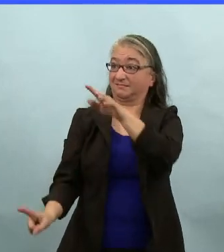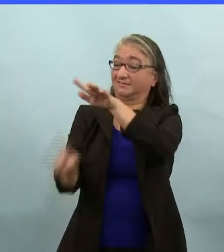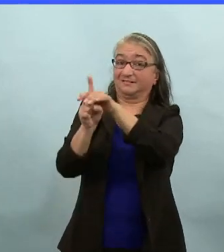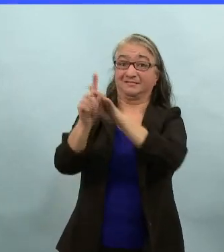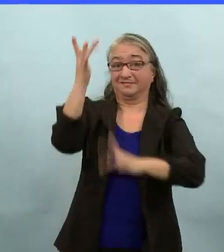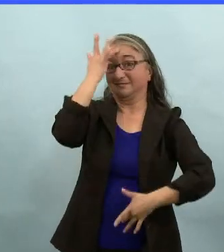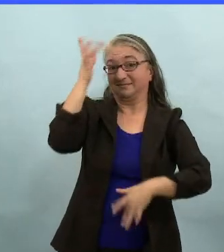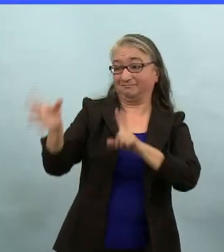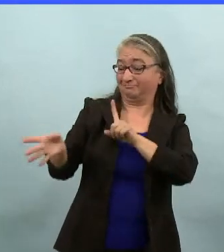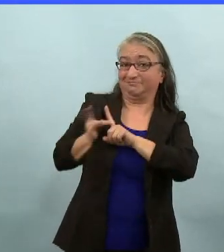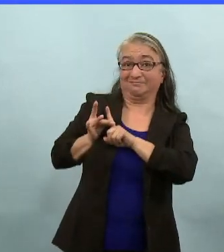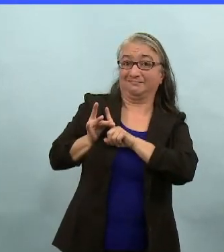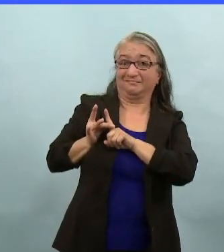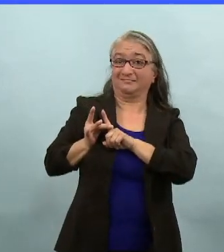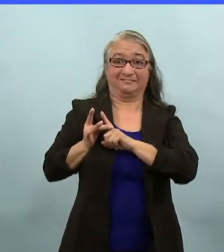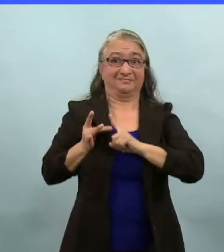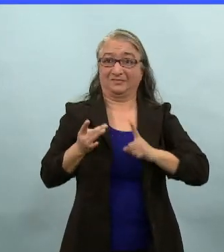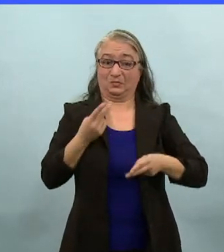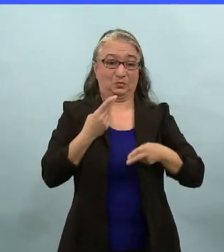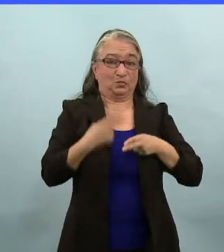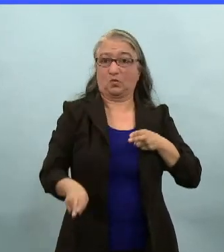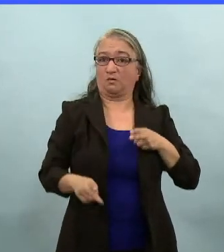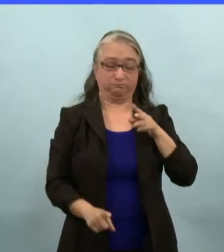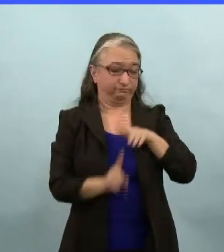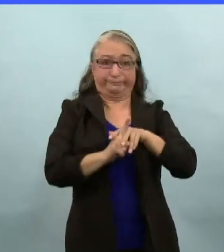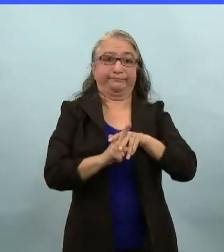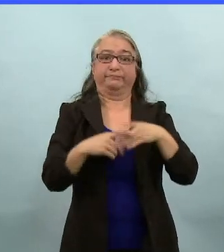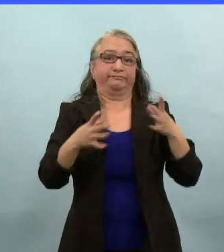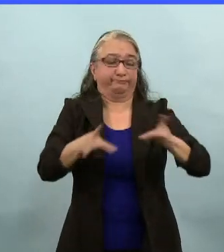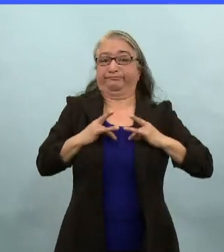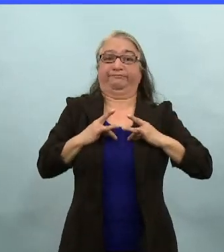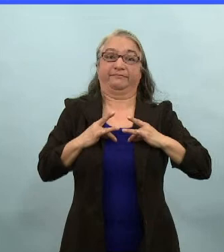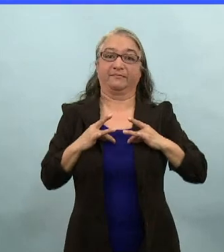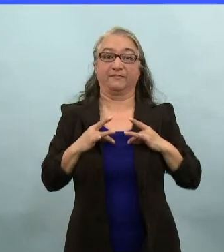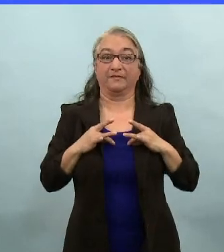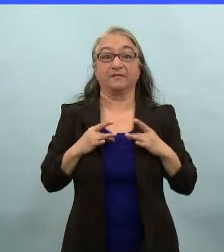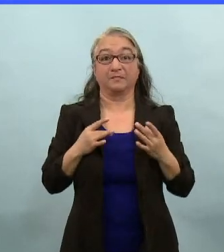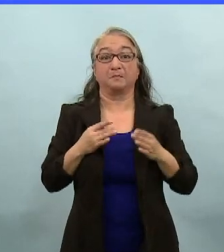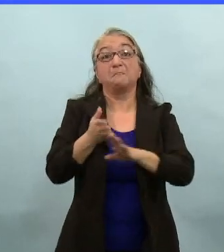the median exposure time to when symptoms appear used to be four to five days for the